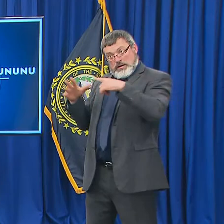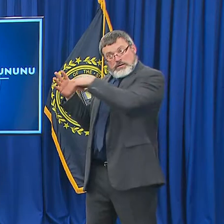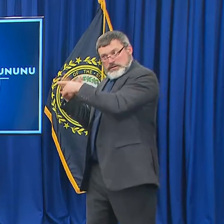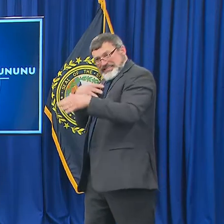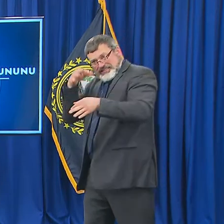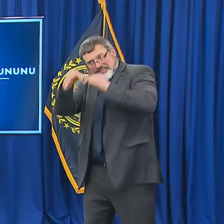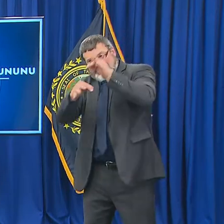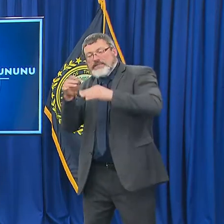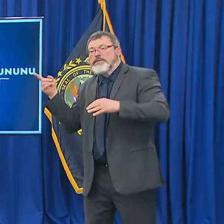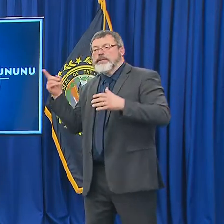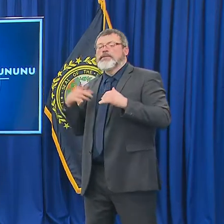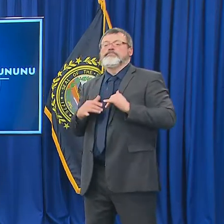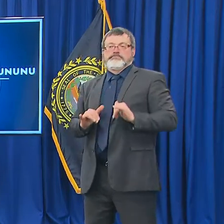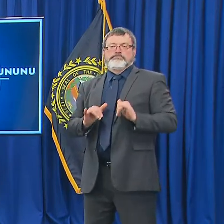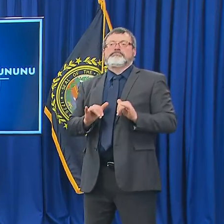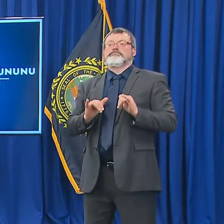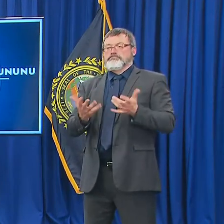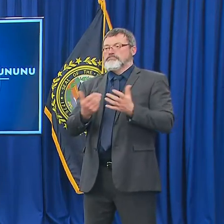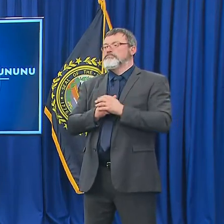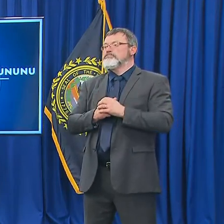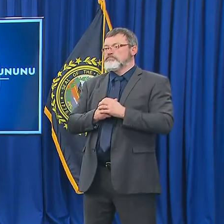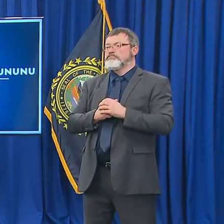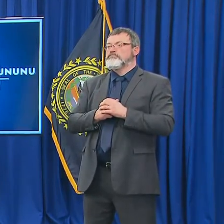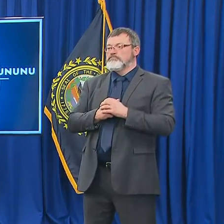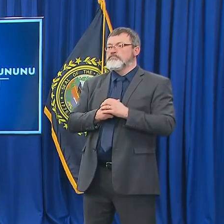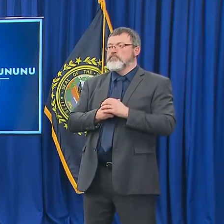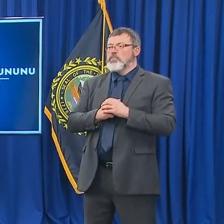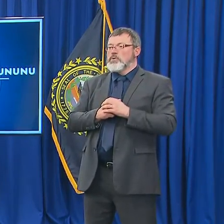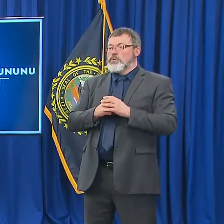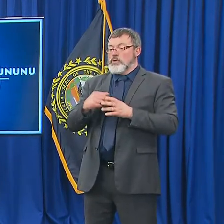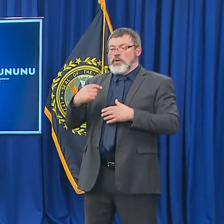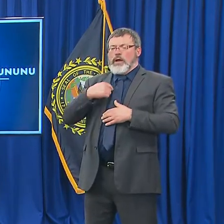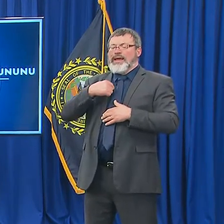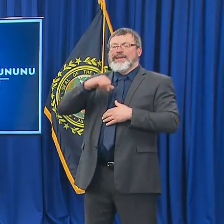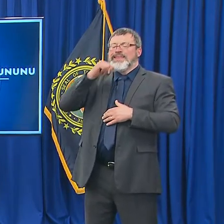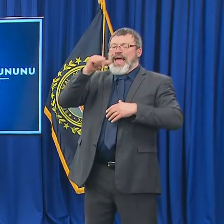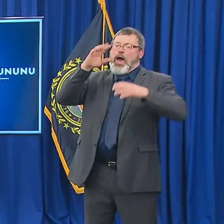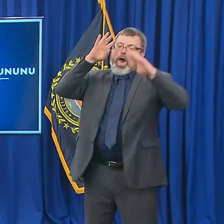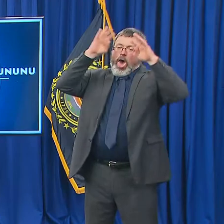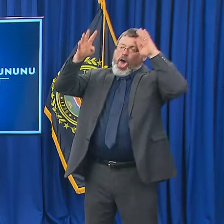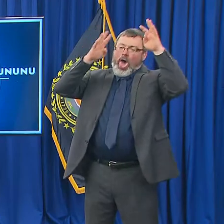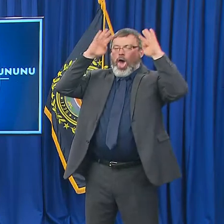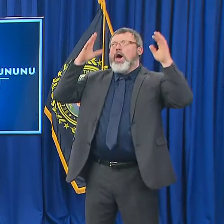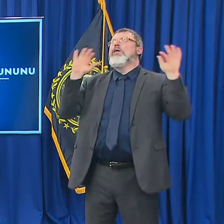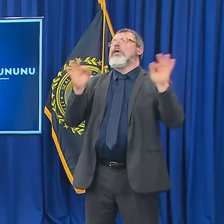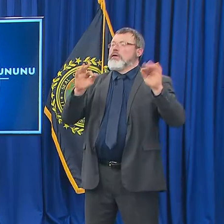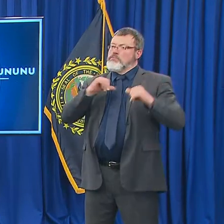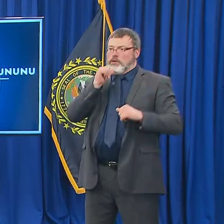services every single individual has been offered those things multiple times over the past week and the hats